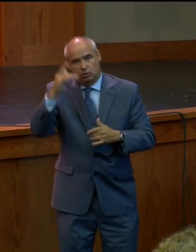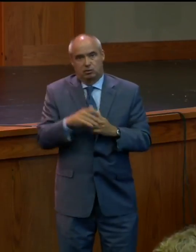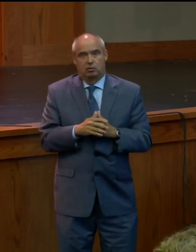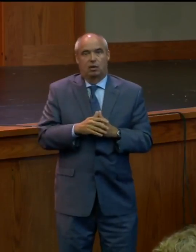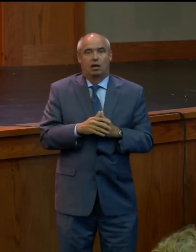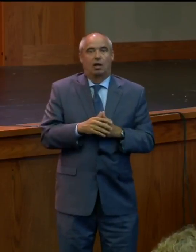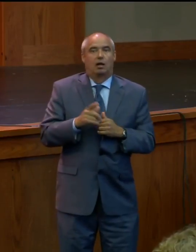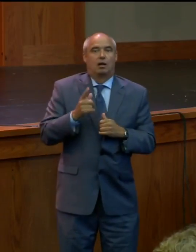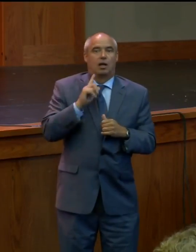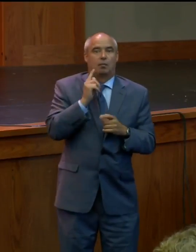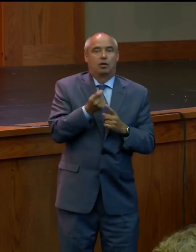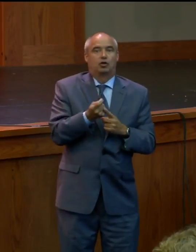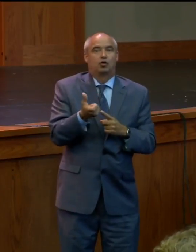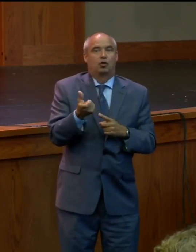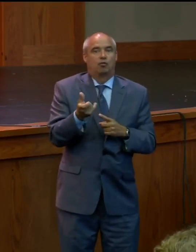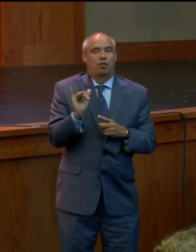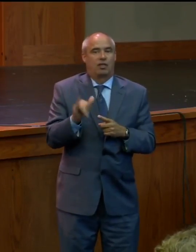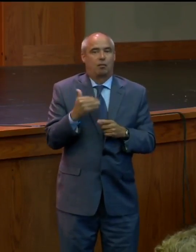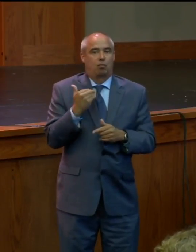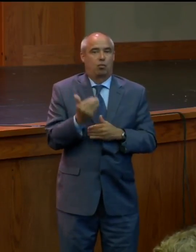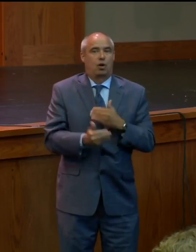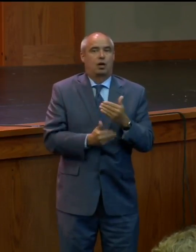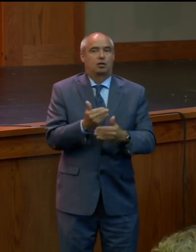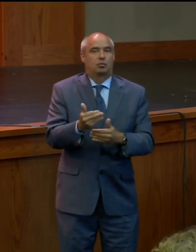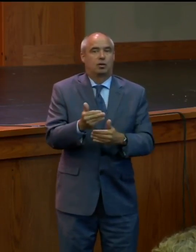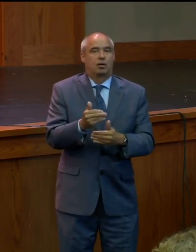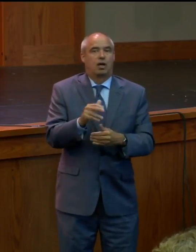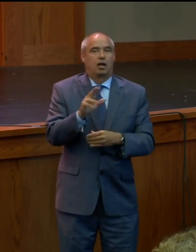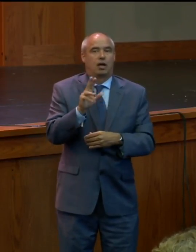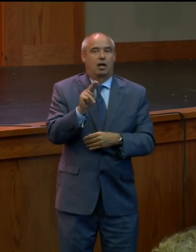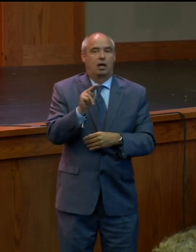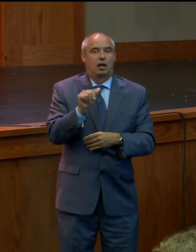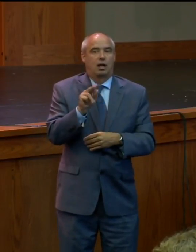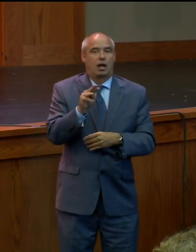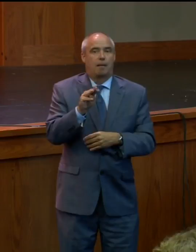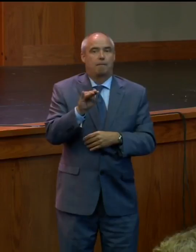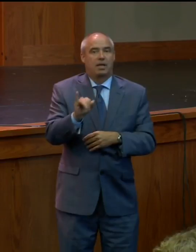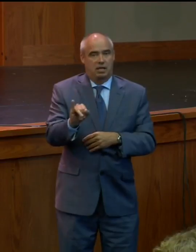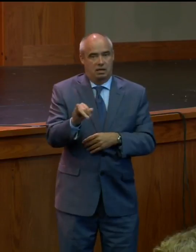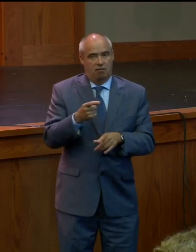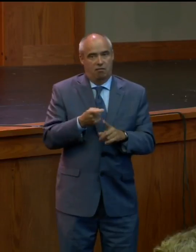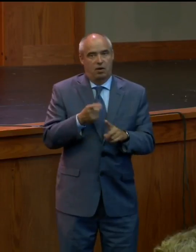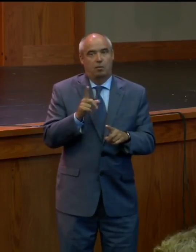I'M EXCLUDED FROM THAT PROCESS, NOT BY NAMI BUT BY THE DISTRICT